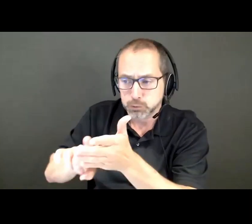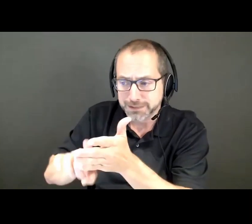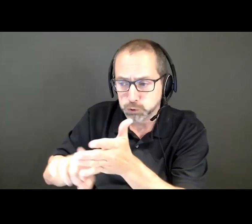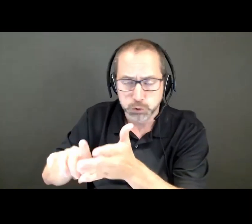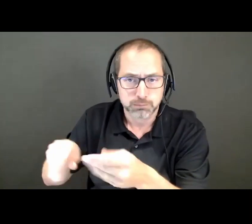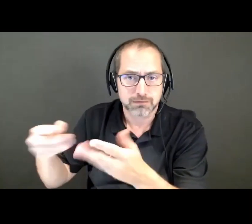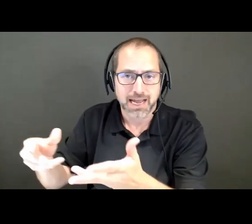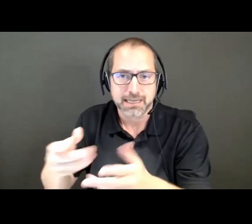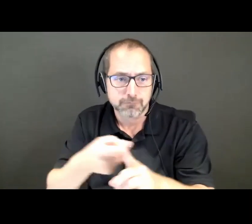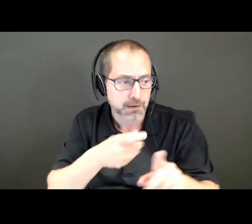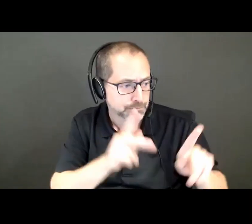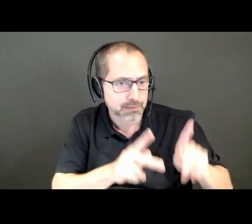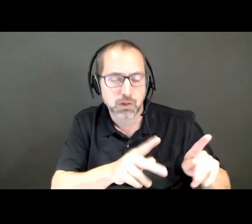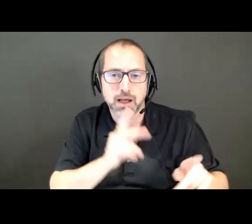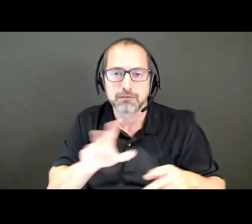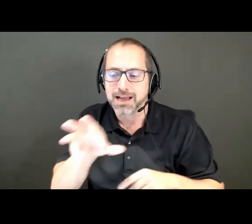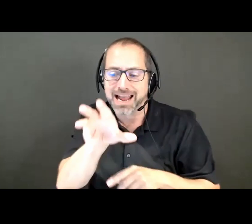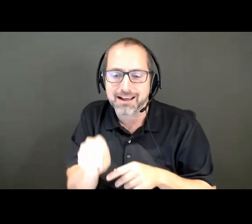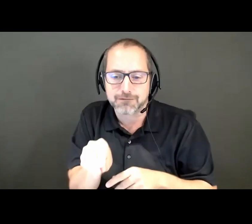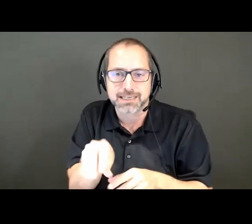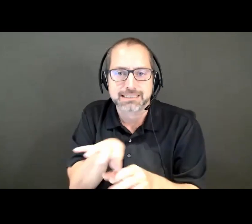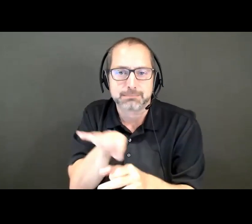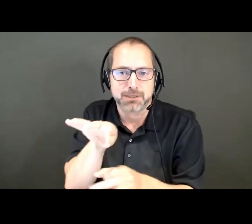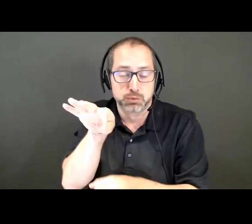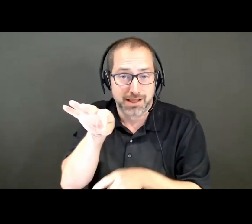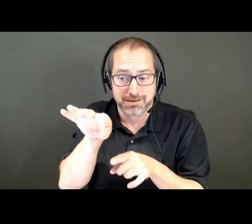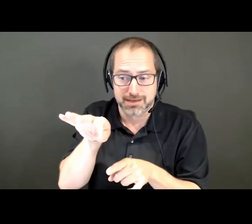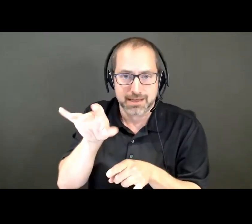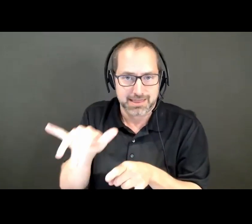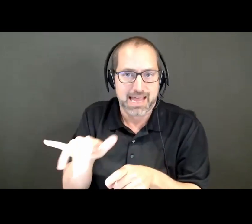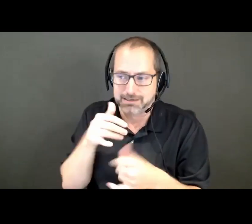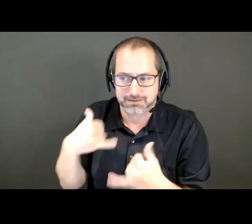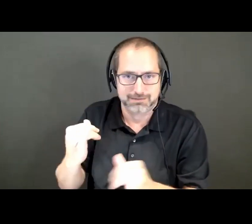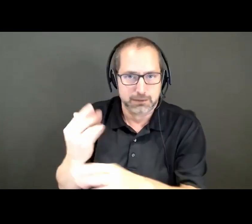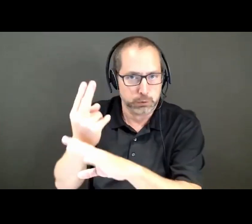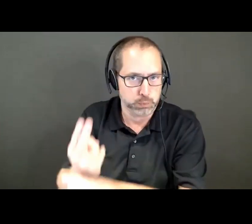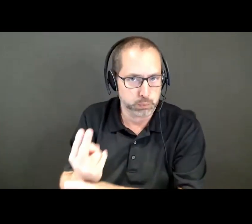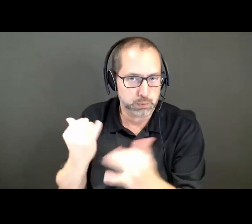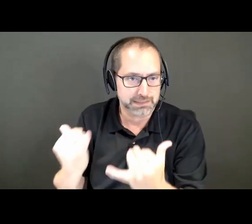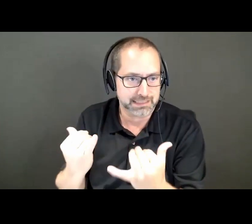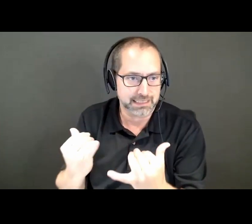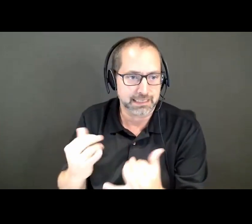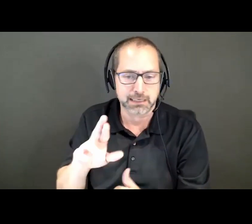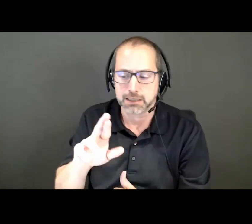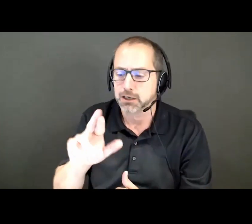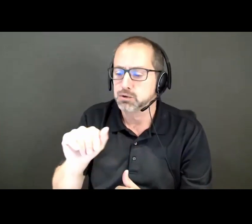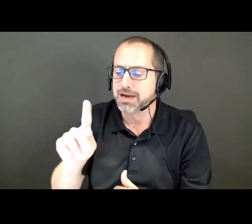of African spirituality, which has been widely used and referenced today. Rattray was a colonial